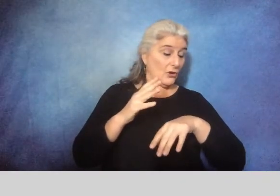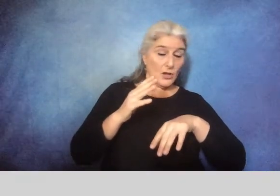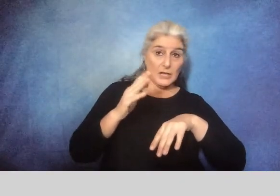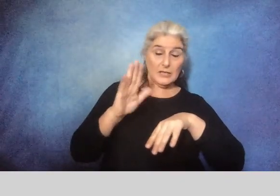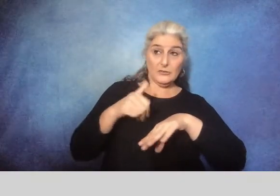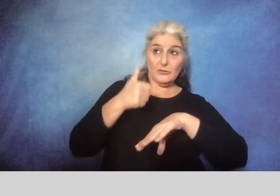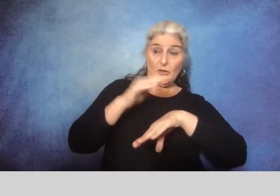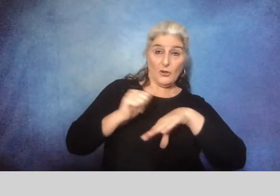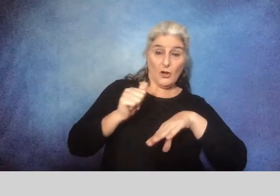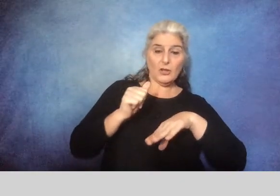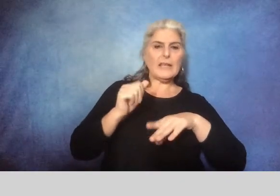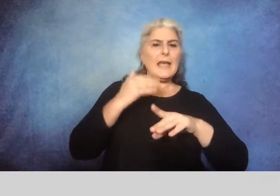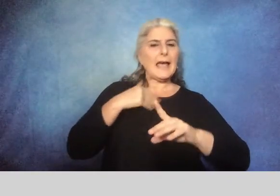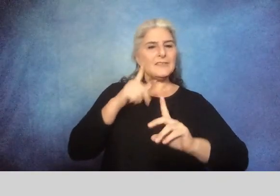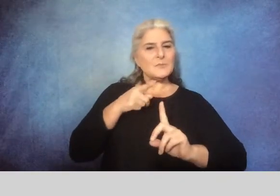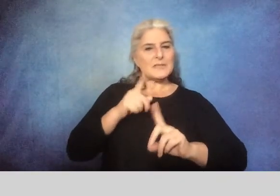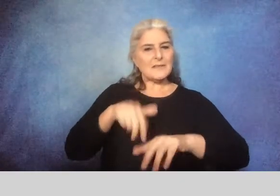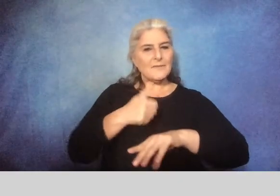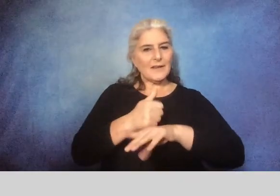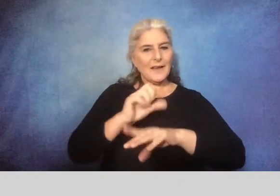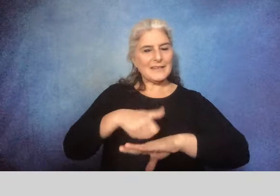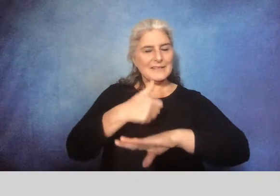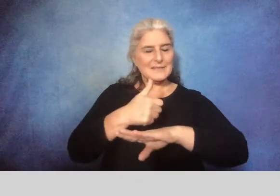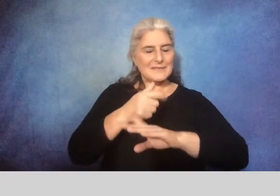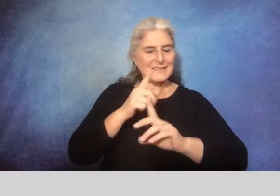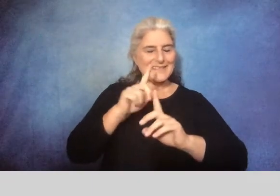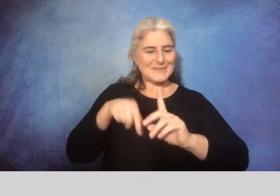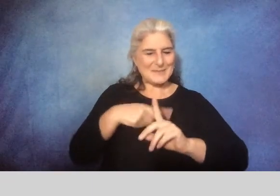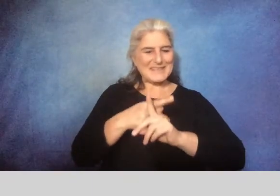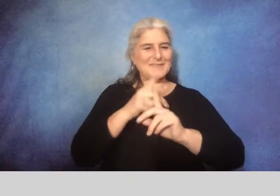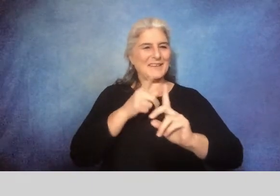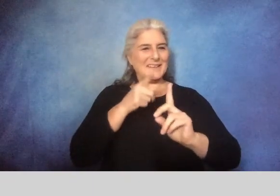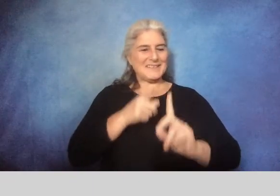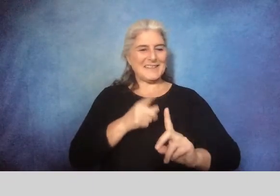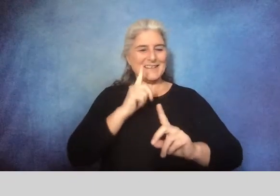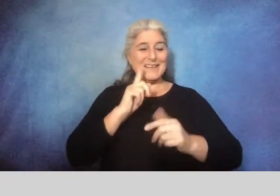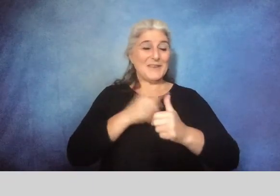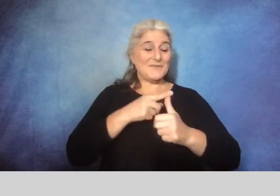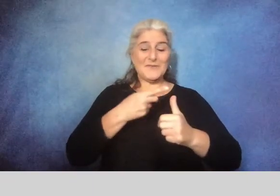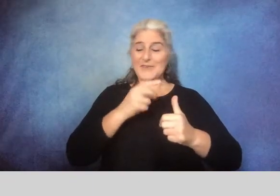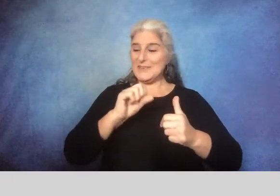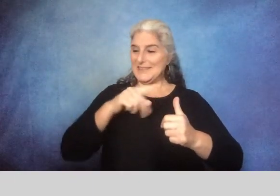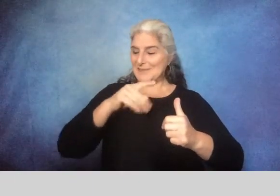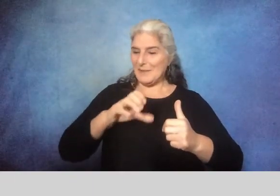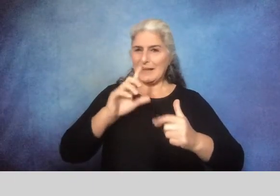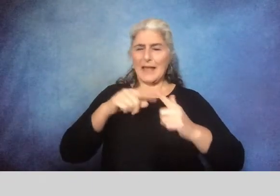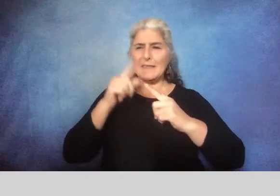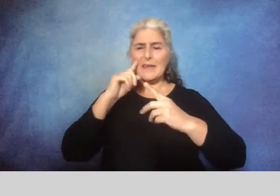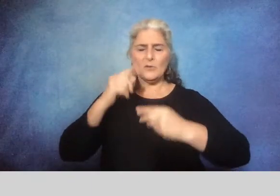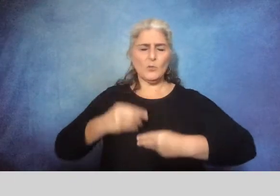The first thing is to add the specification. Second is to load all the plugins.